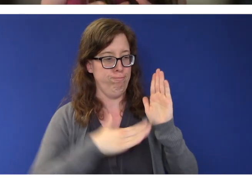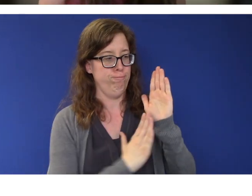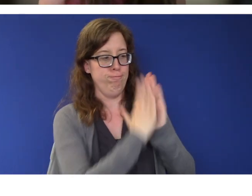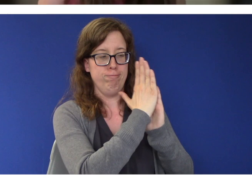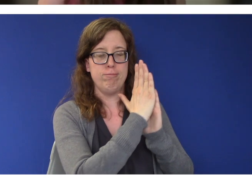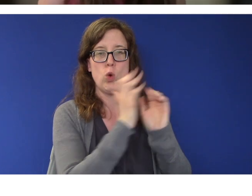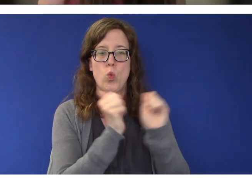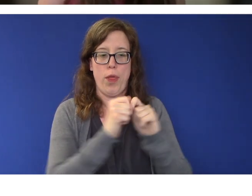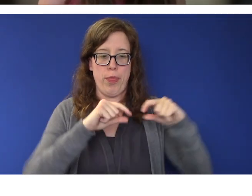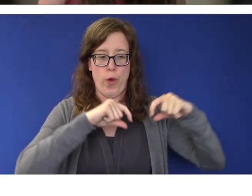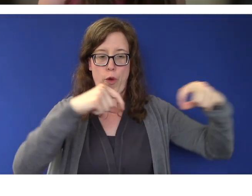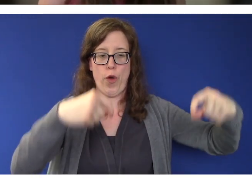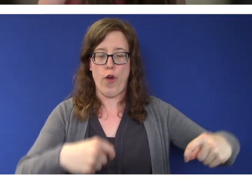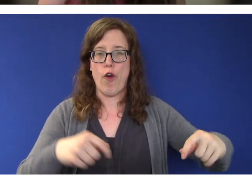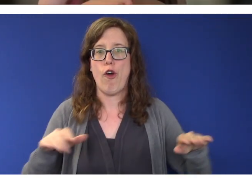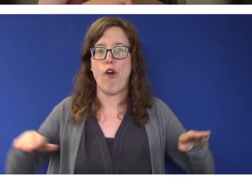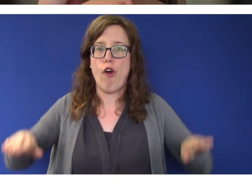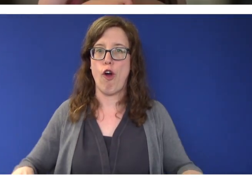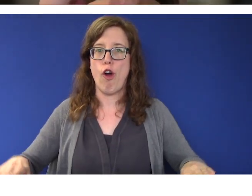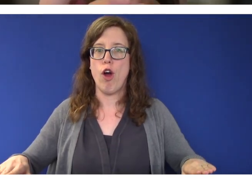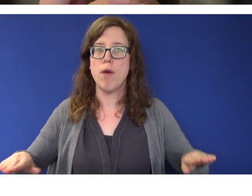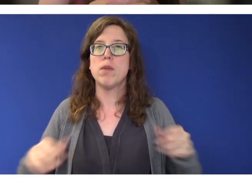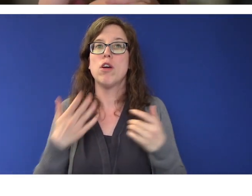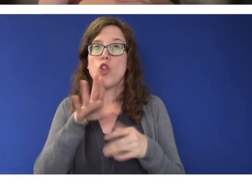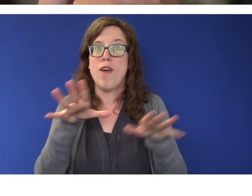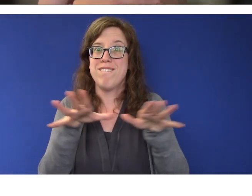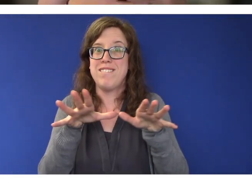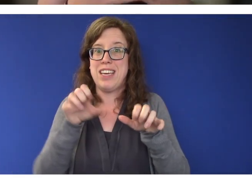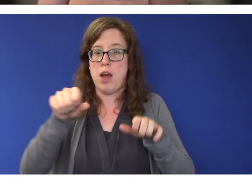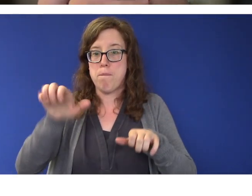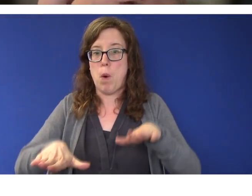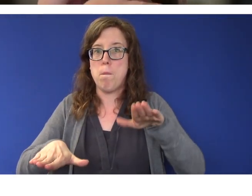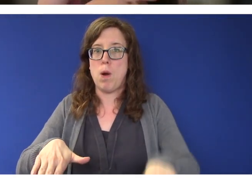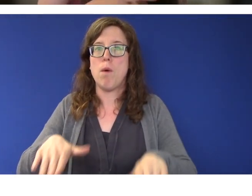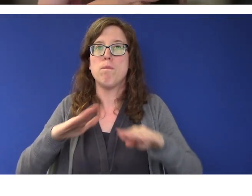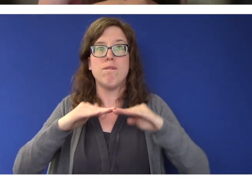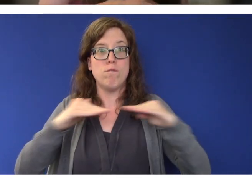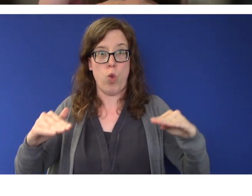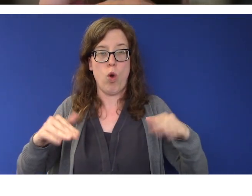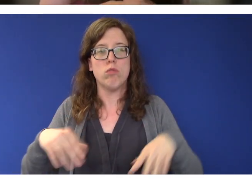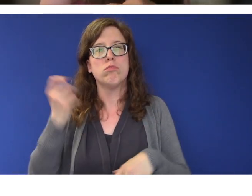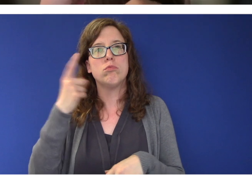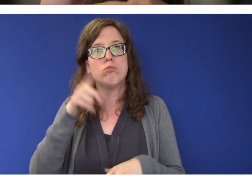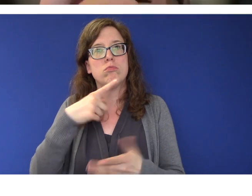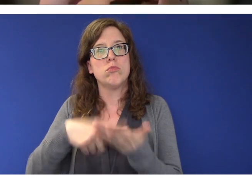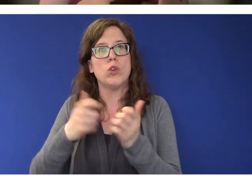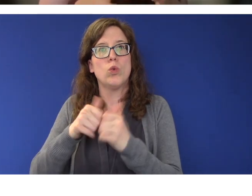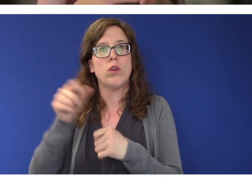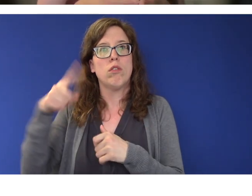their feet are able to touch the ground easily. Your physical therapist at school or within your